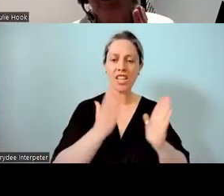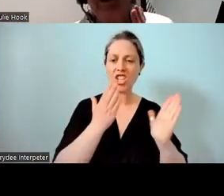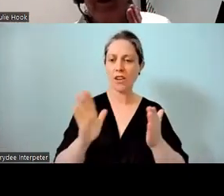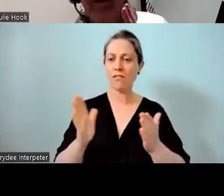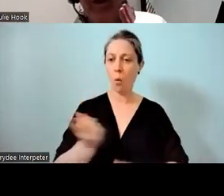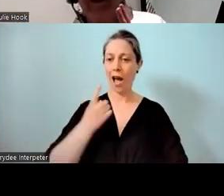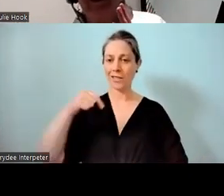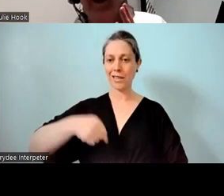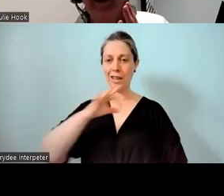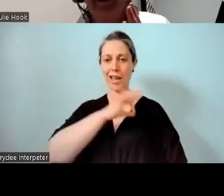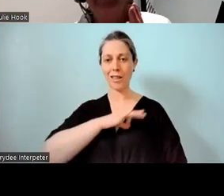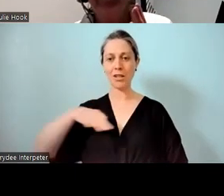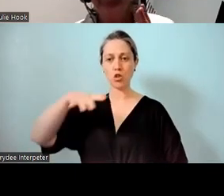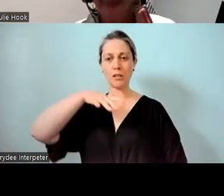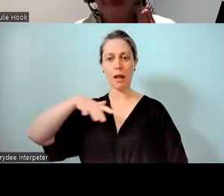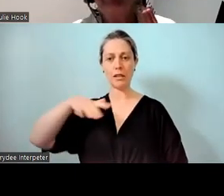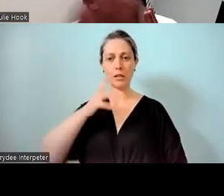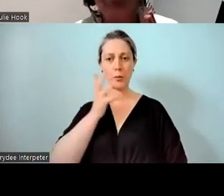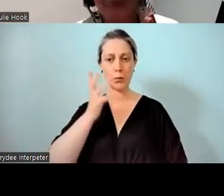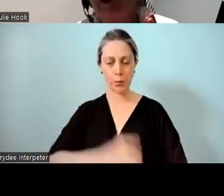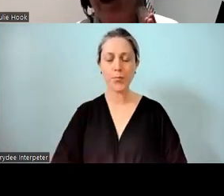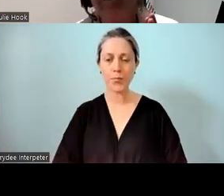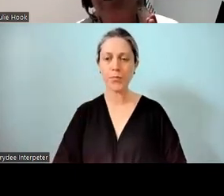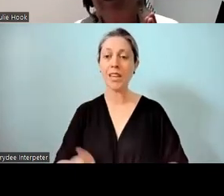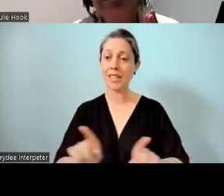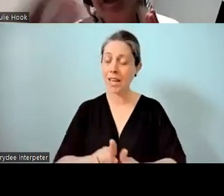working in this space as it's a shift for all of our